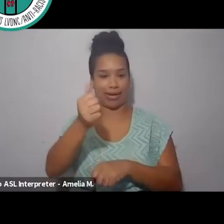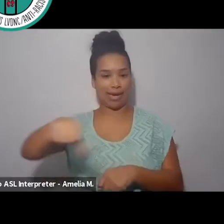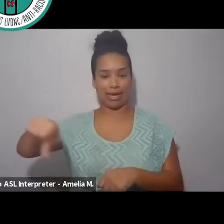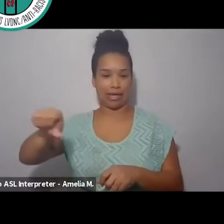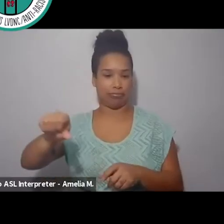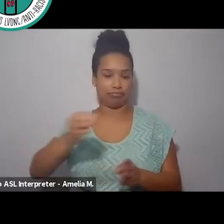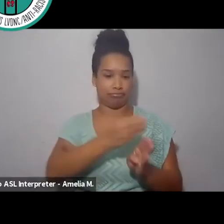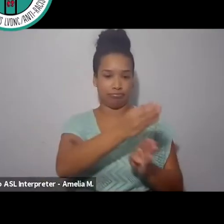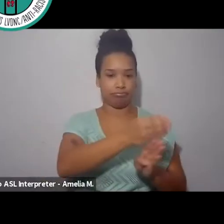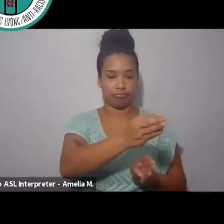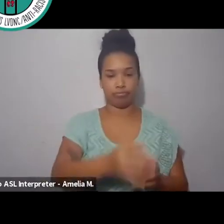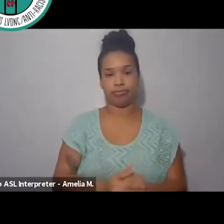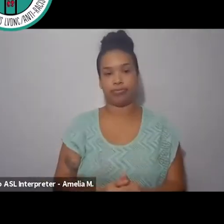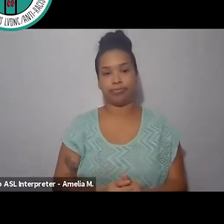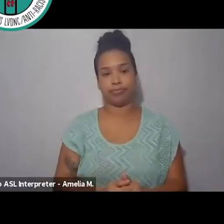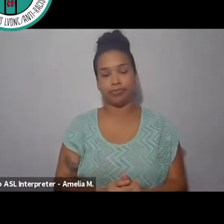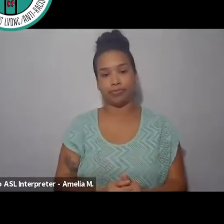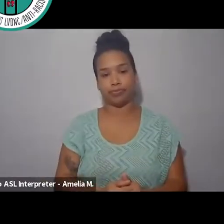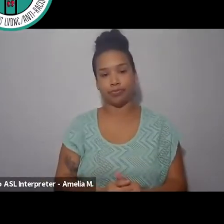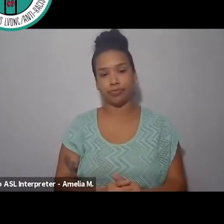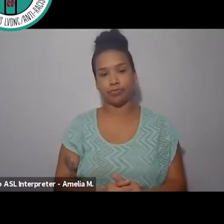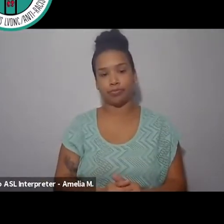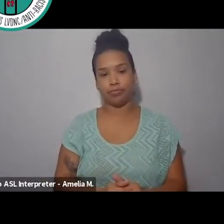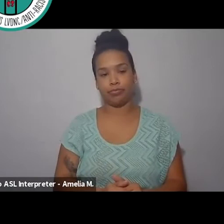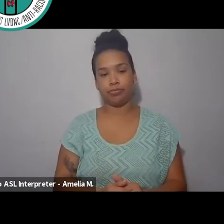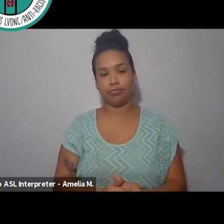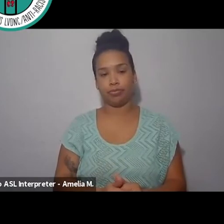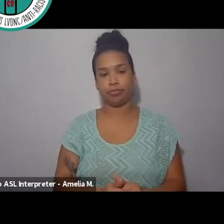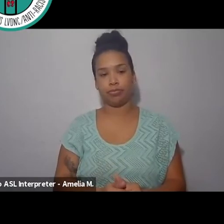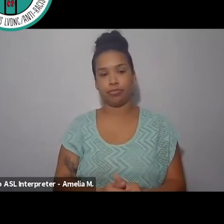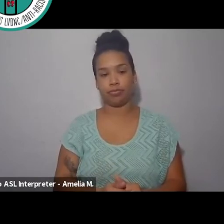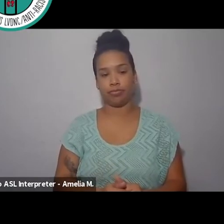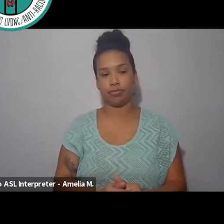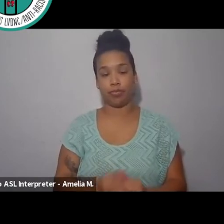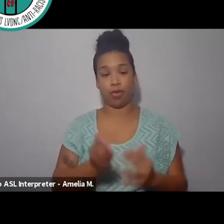Directly to the things that are faced through anti-black racism and what I think I've been able to do,